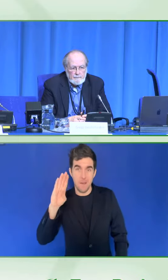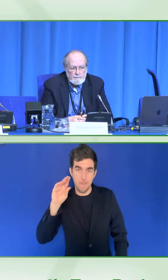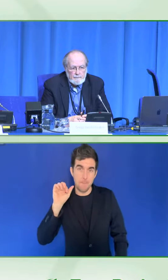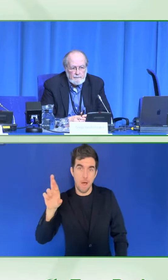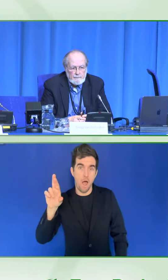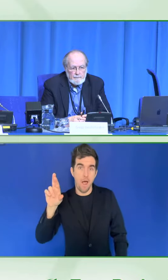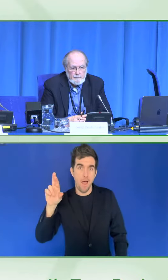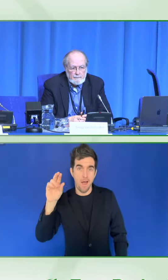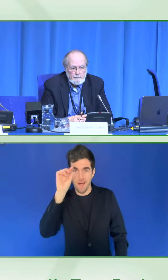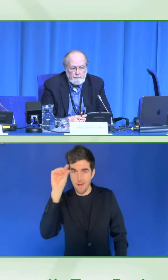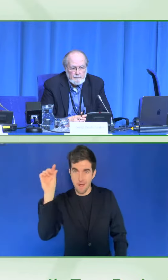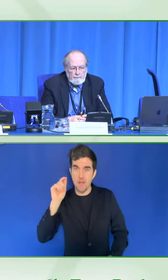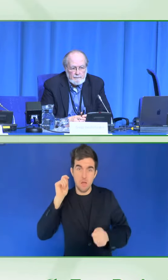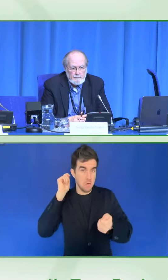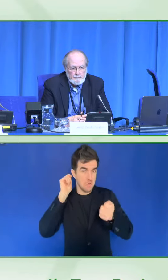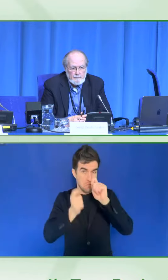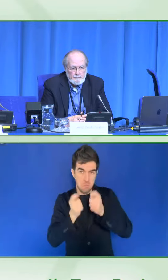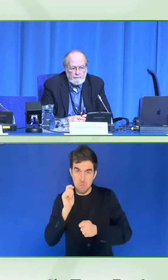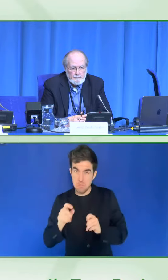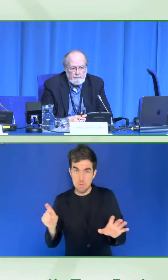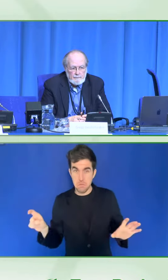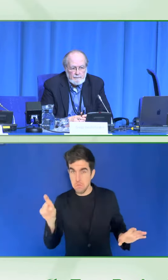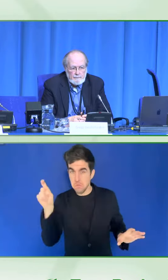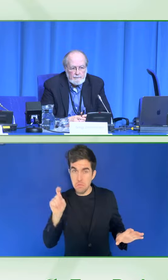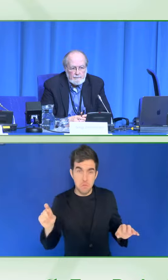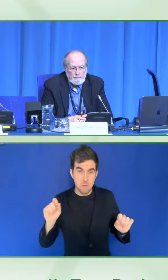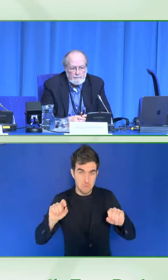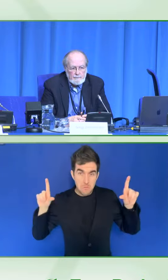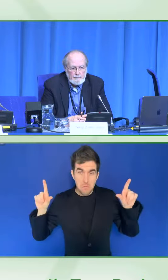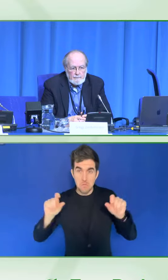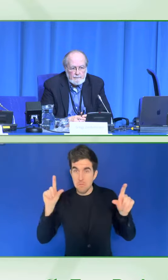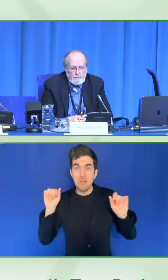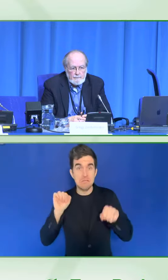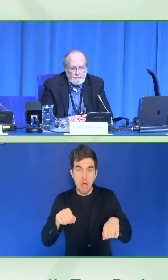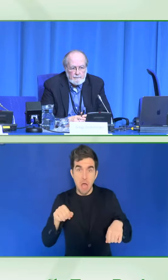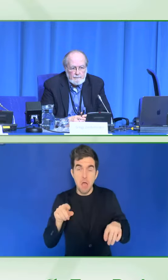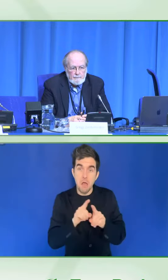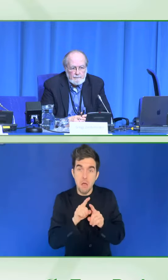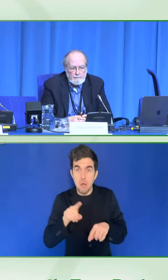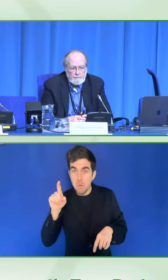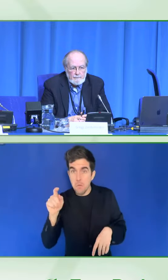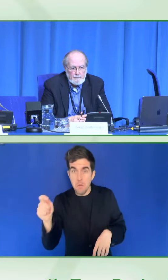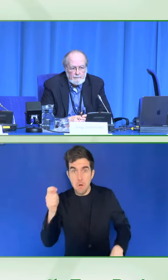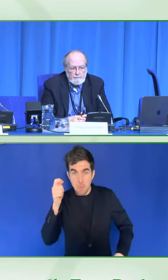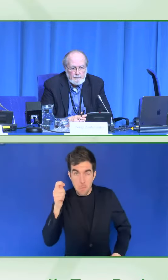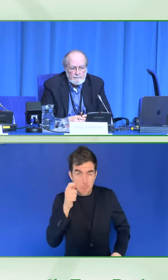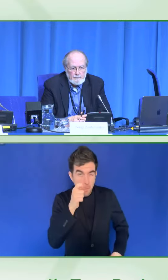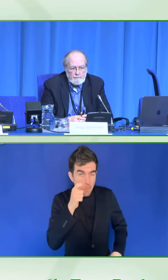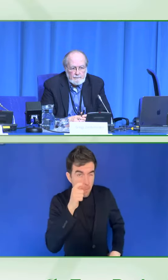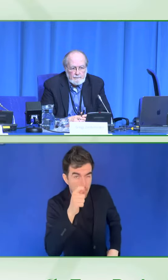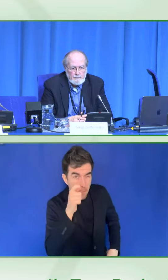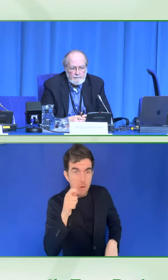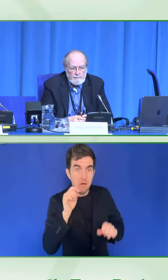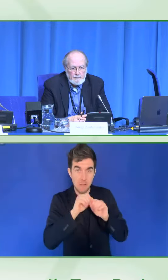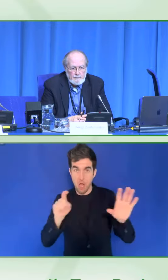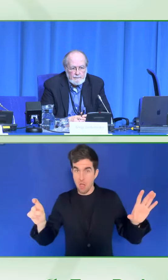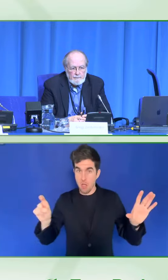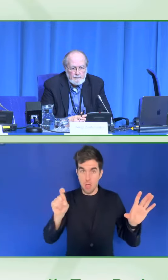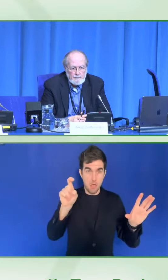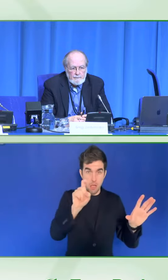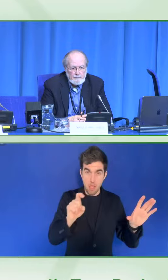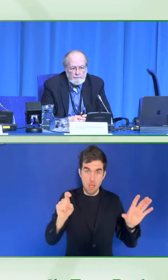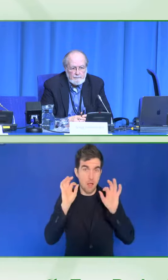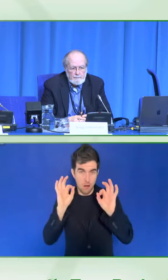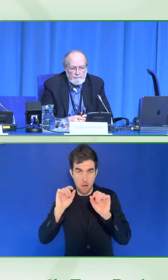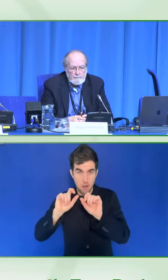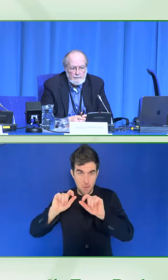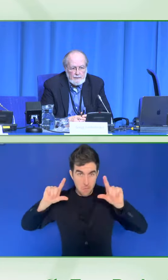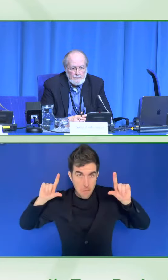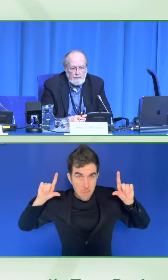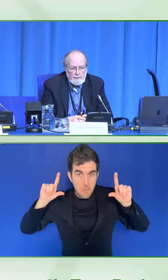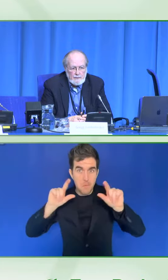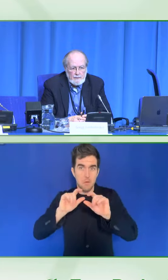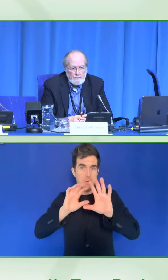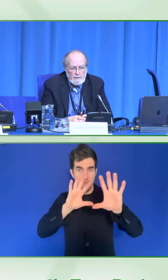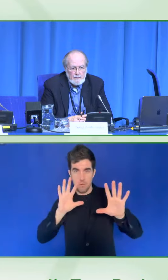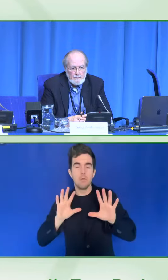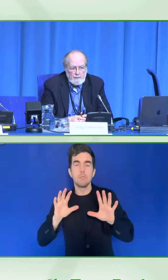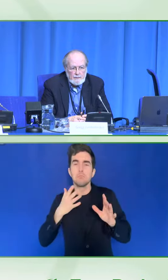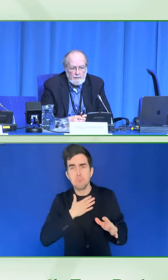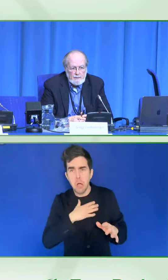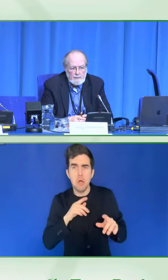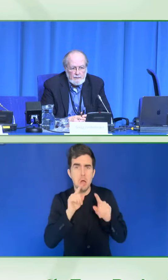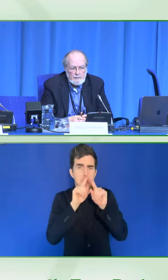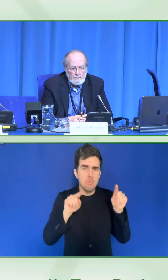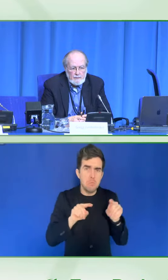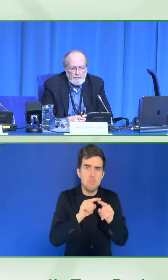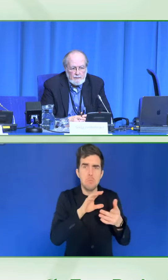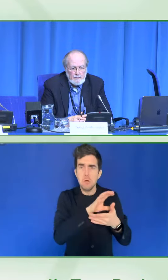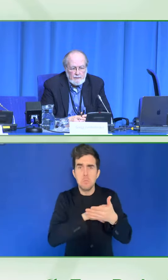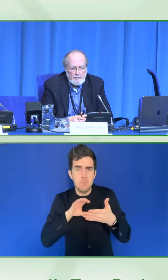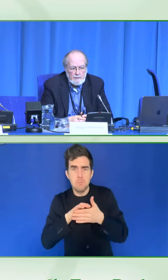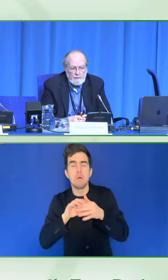We also work for home pages and you can with our work make your home page are very accessible.